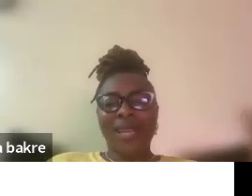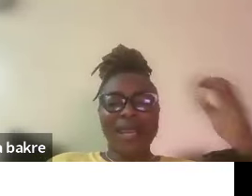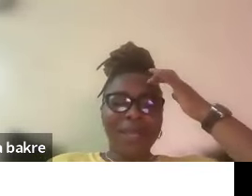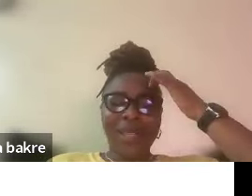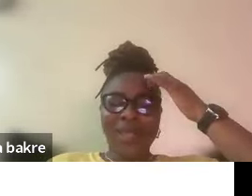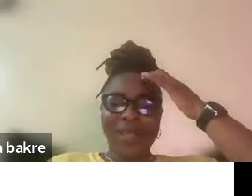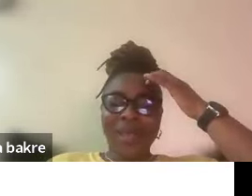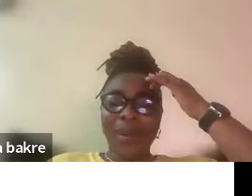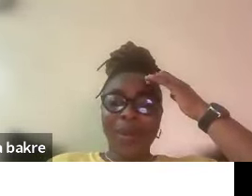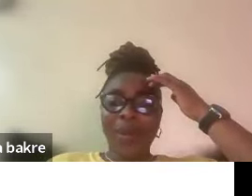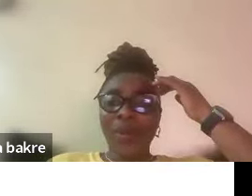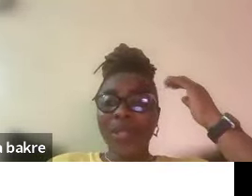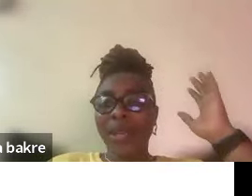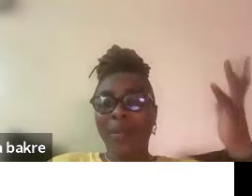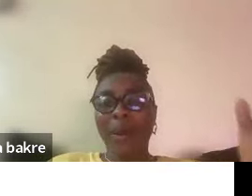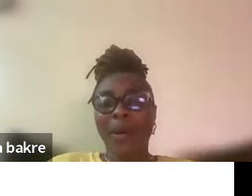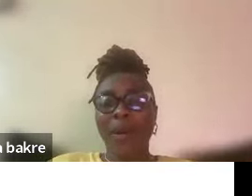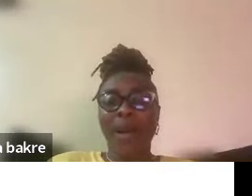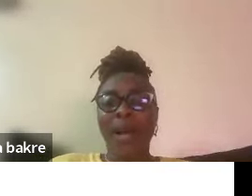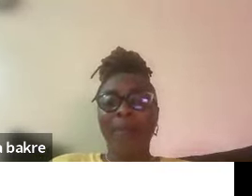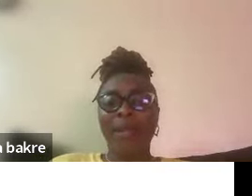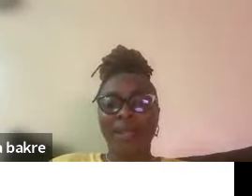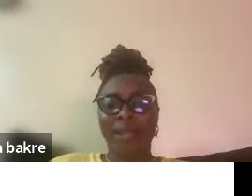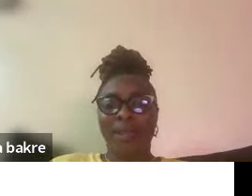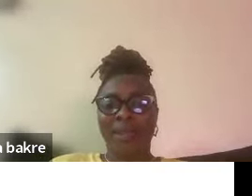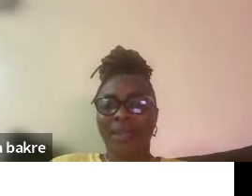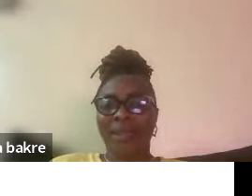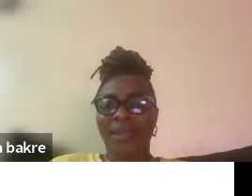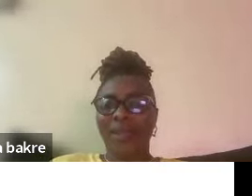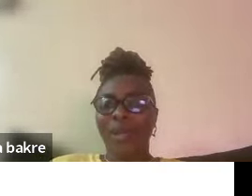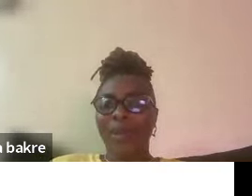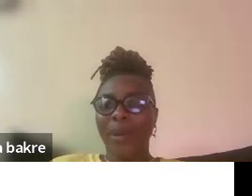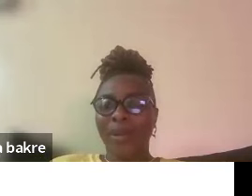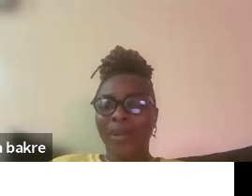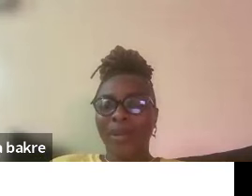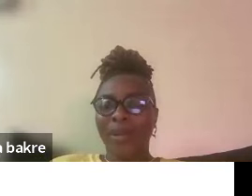sola bakre: 10 min about what empower her ability is all about.